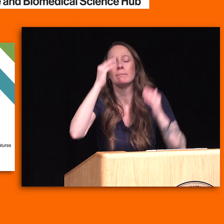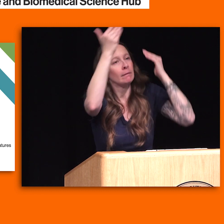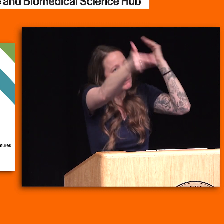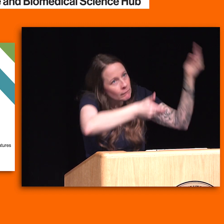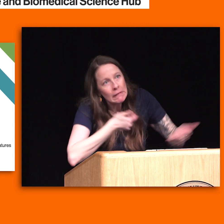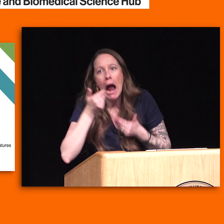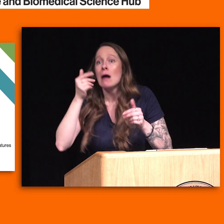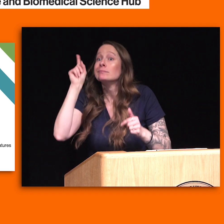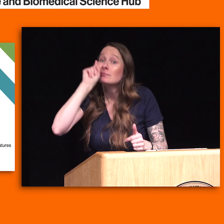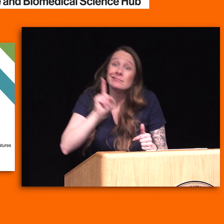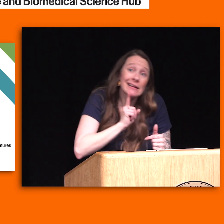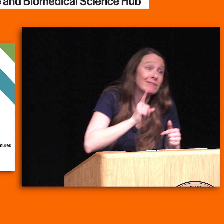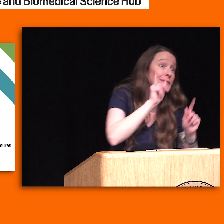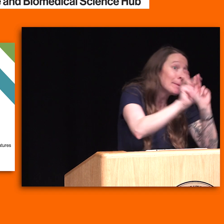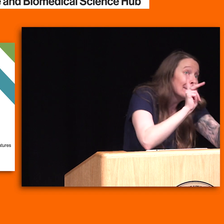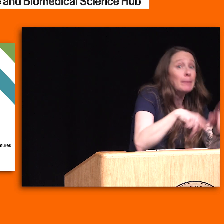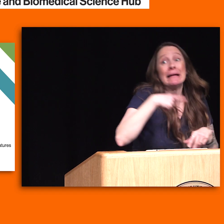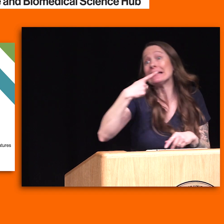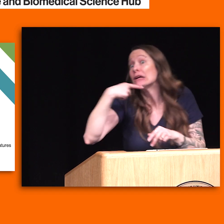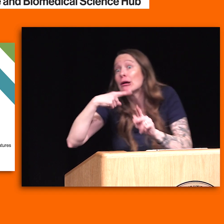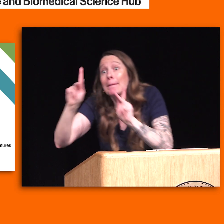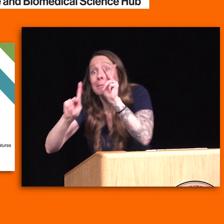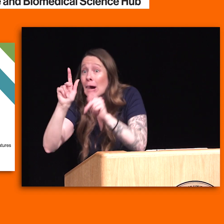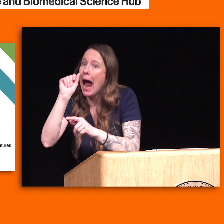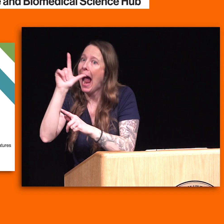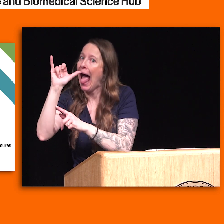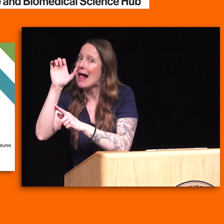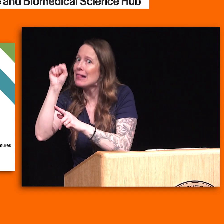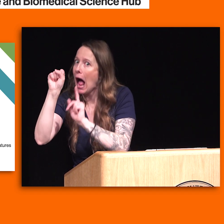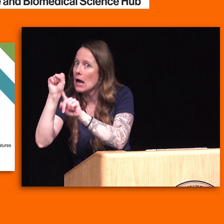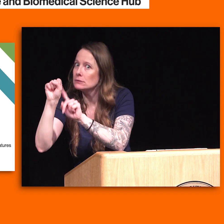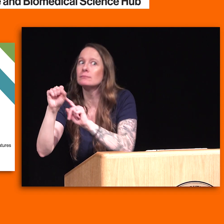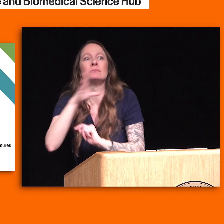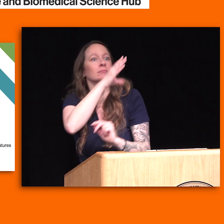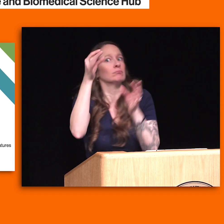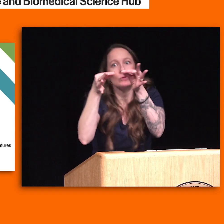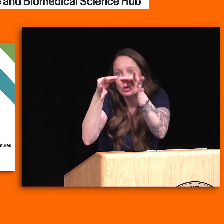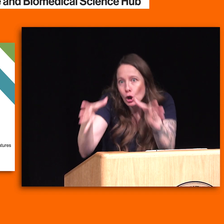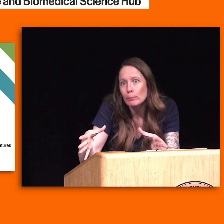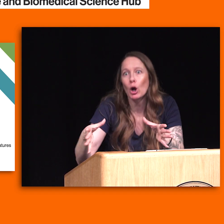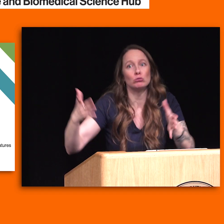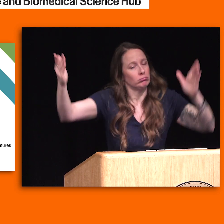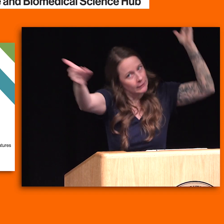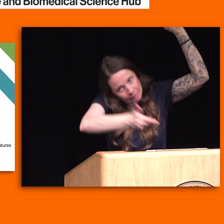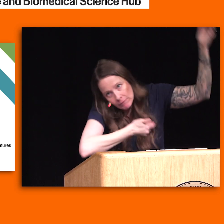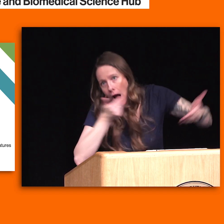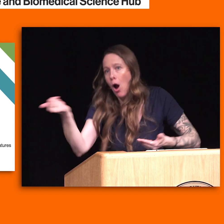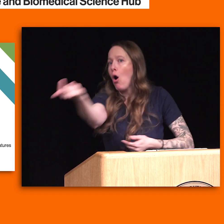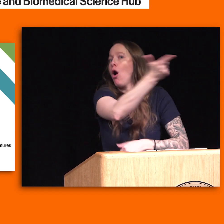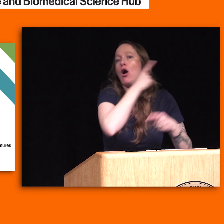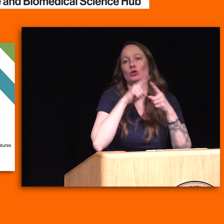We also hosted several community forums. We invited Deaf people, hearing people, hearing allies, interpreters,